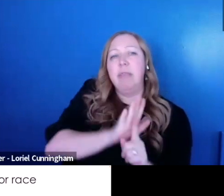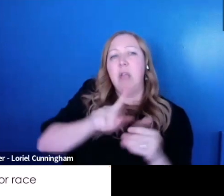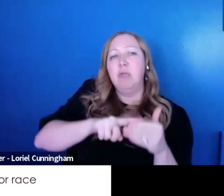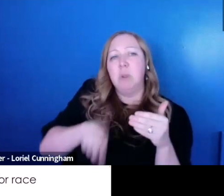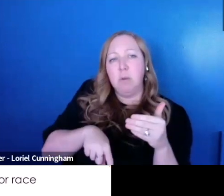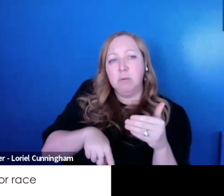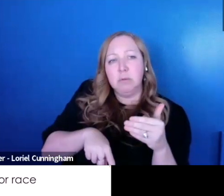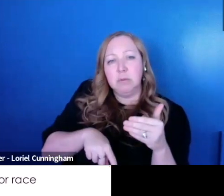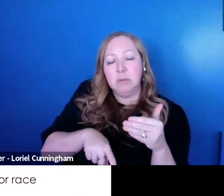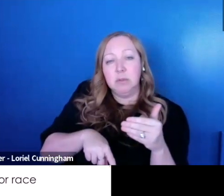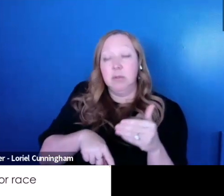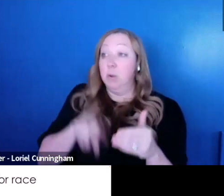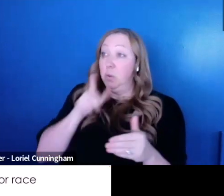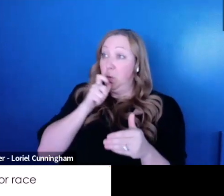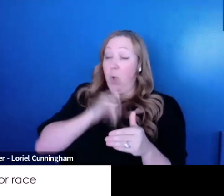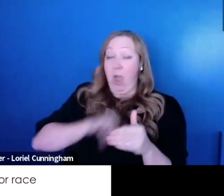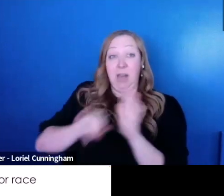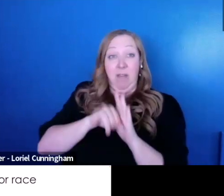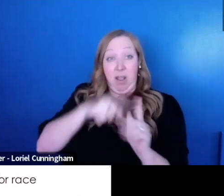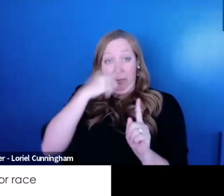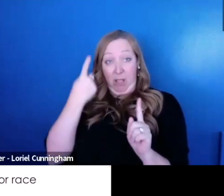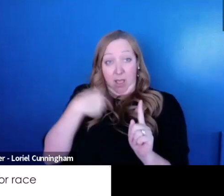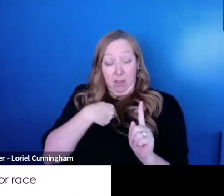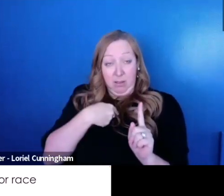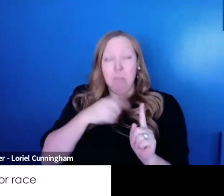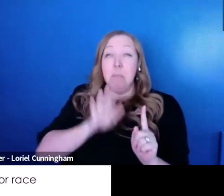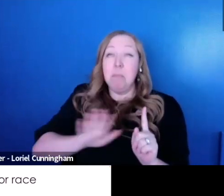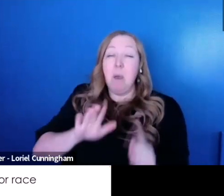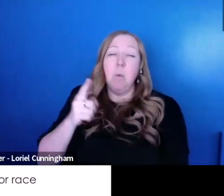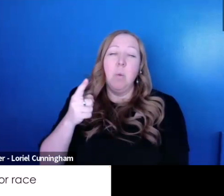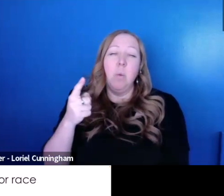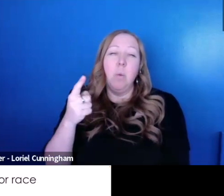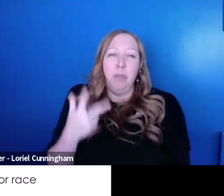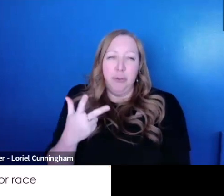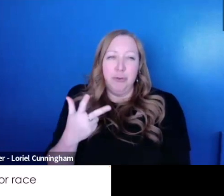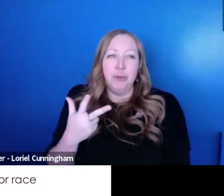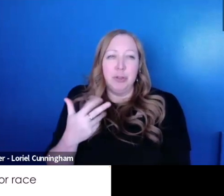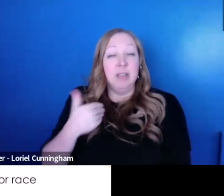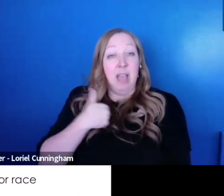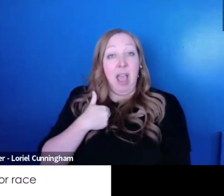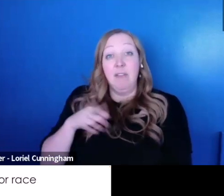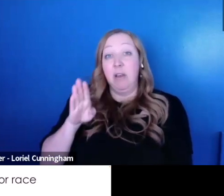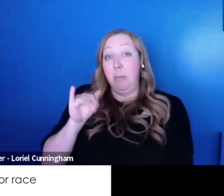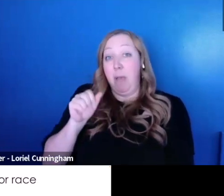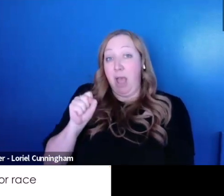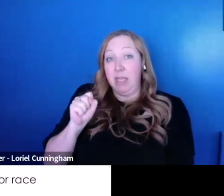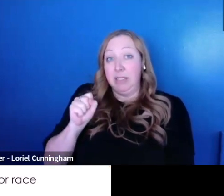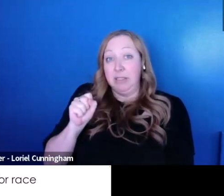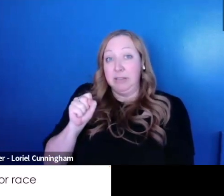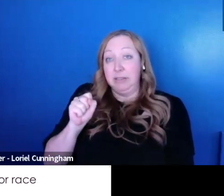identify as Black, about a third of them have a bias toward people who identify as white. About a third of them